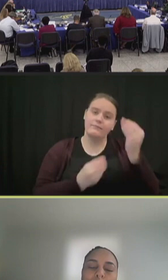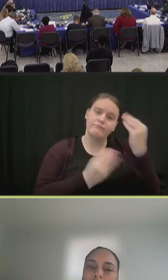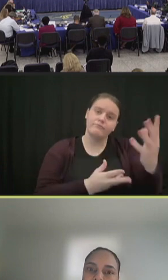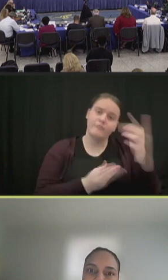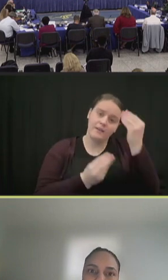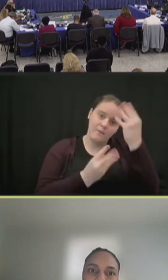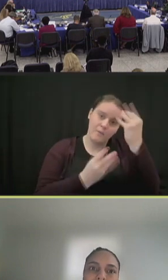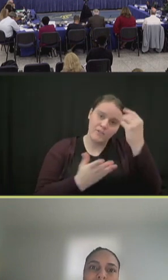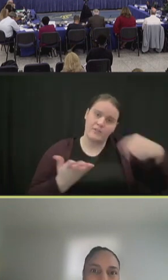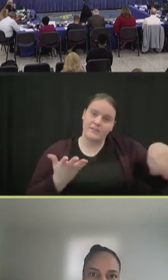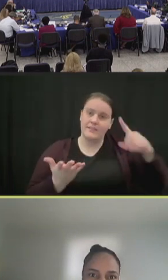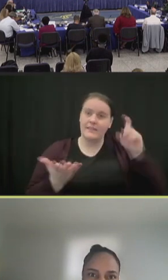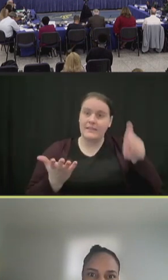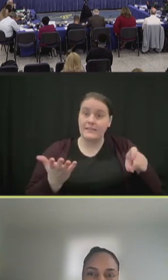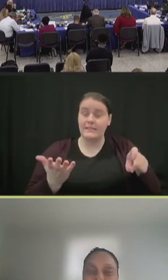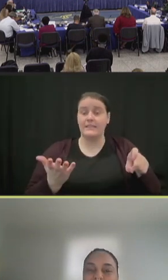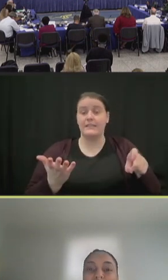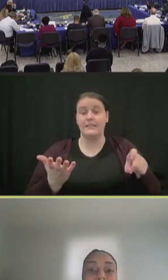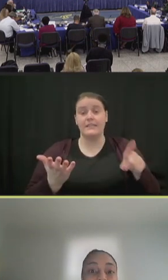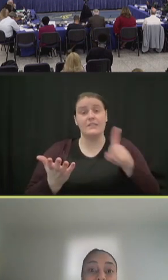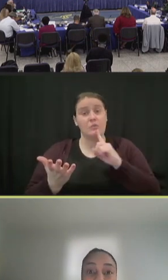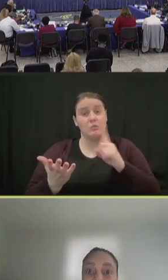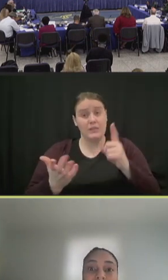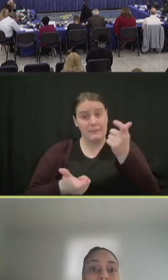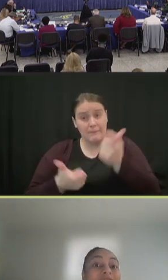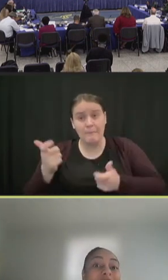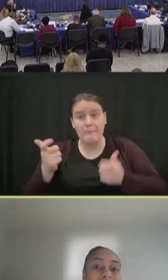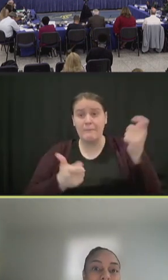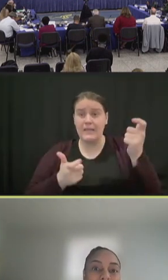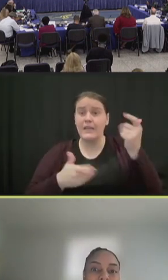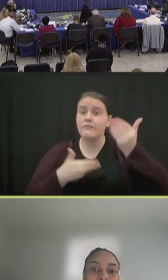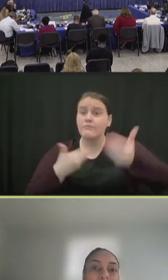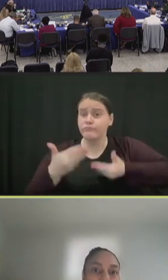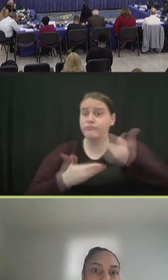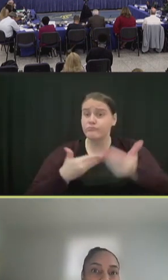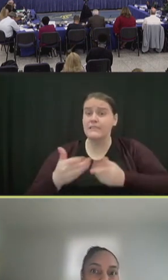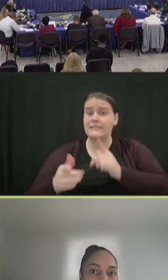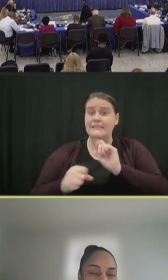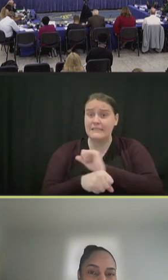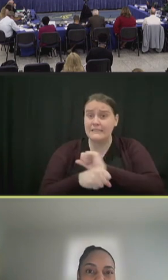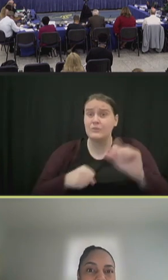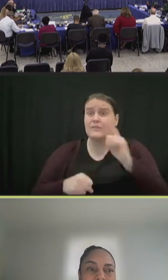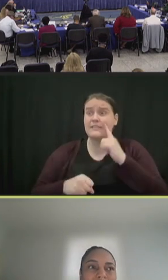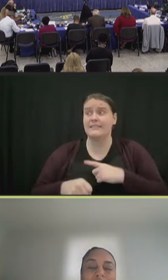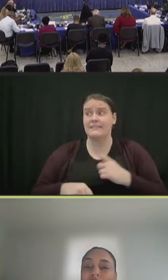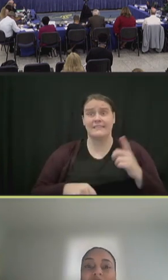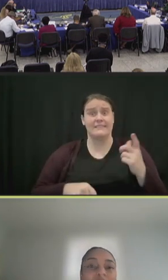it's a big mechanism. There's quite literally, like tens of people on the research side and over